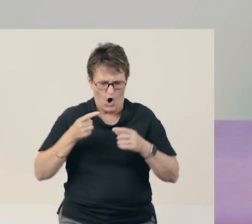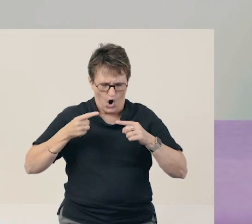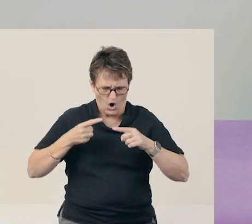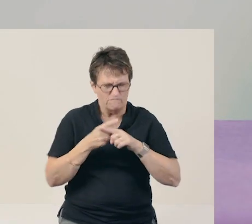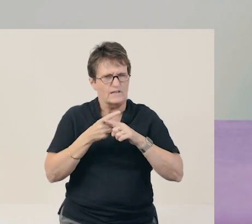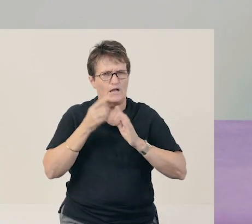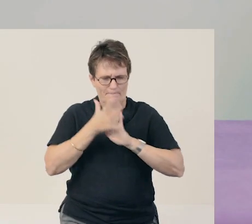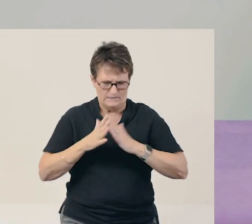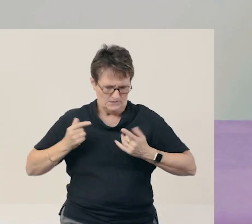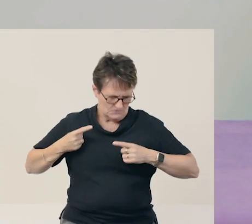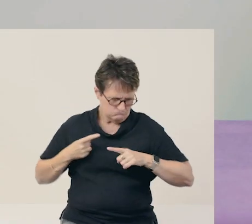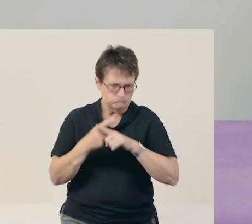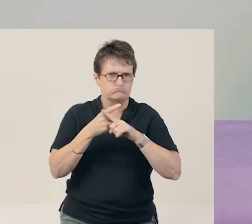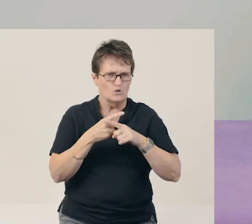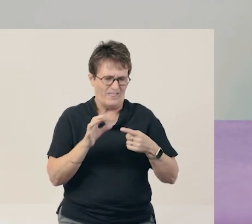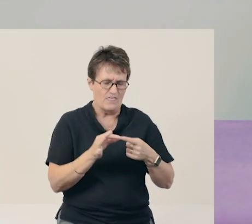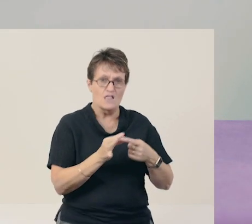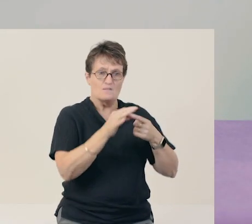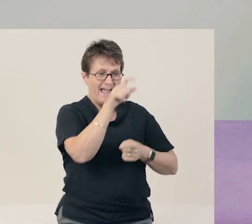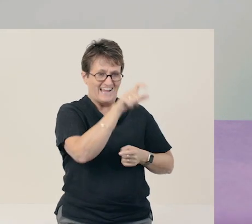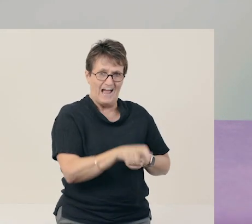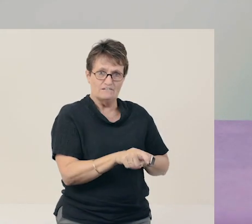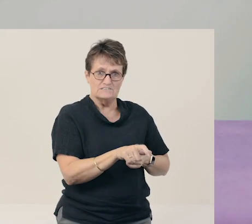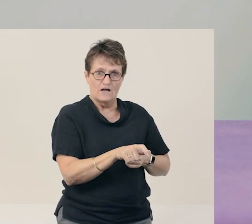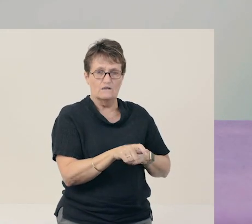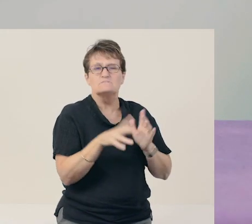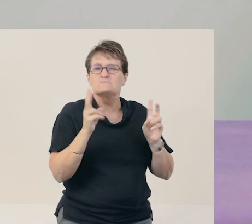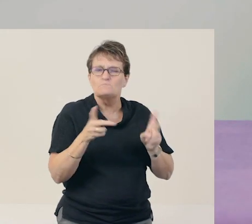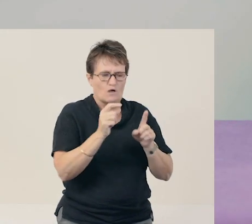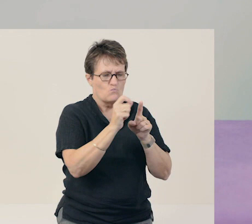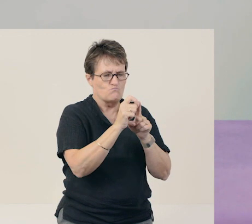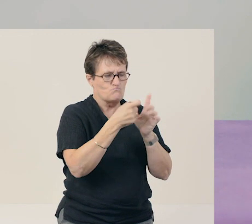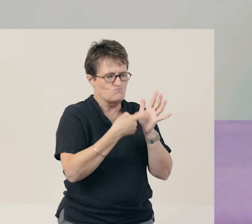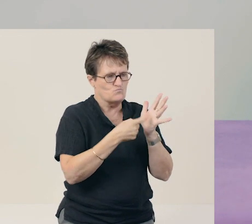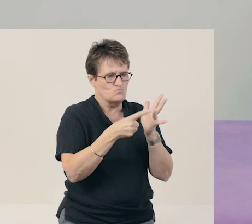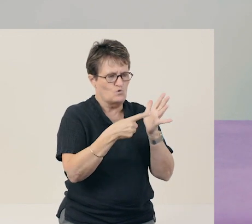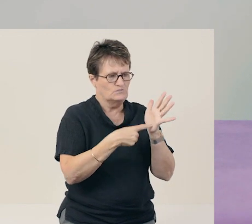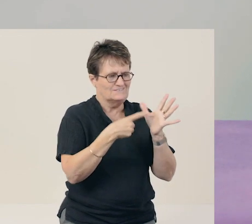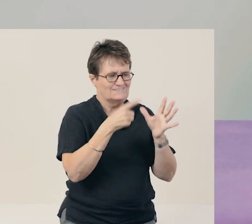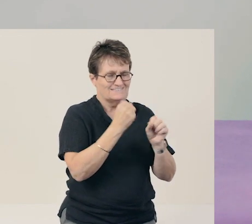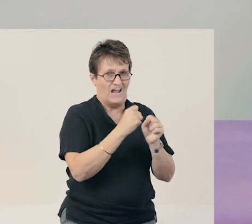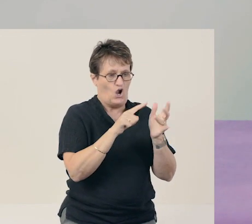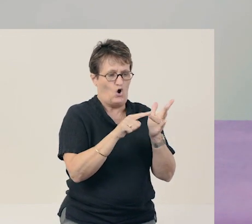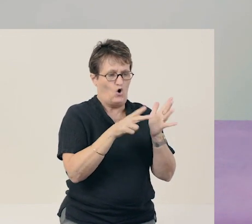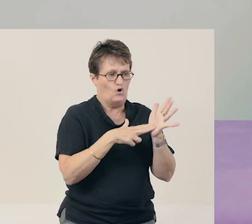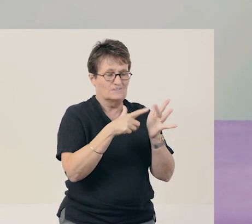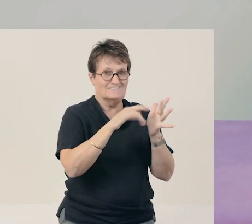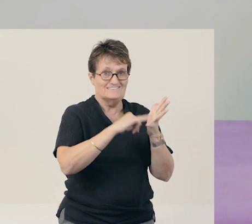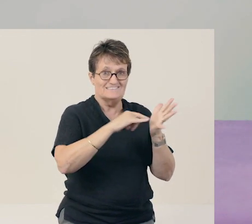usually between the main character, who we sometimes call the protagonist, and the opposing character, or the antagonist,